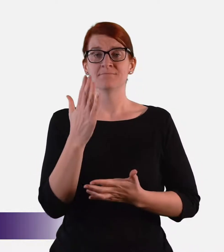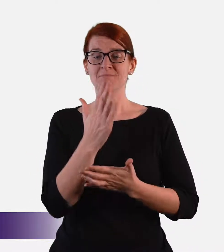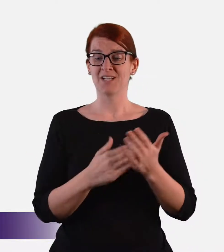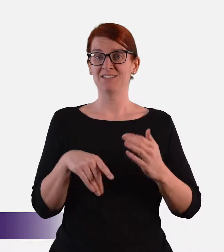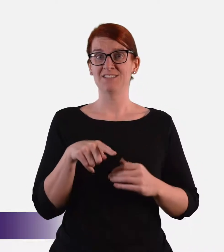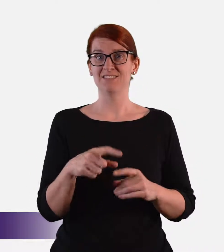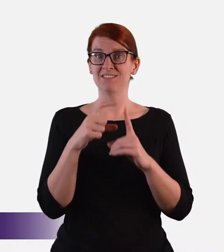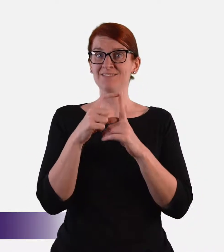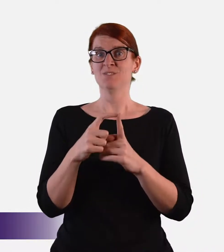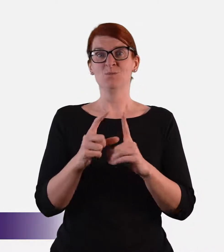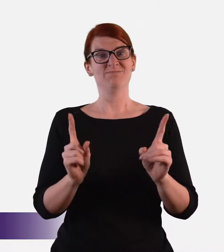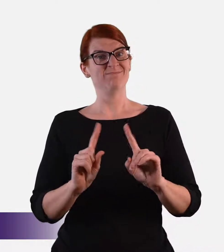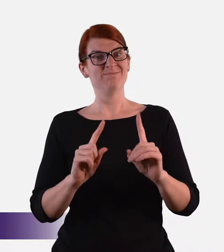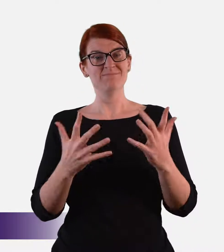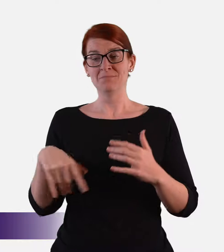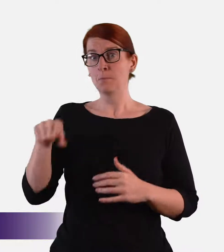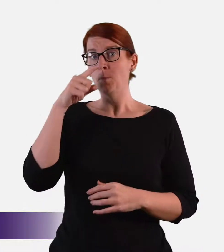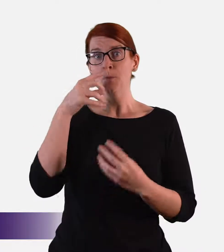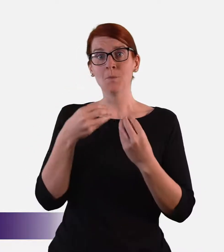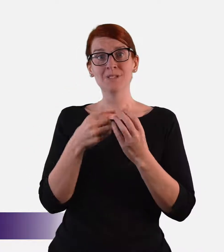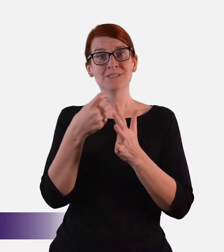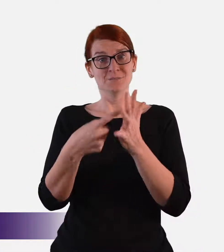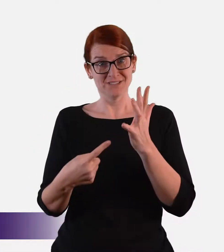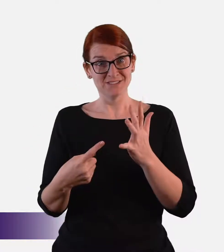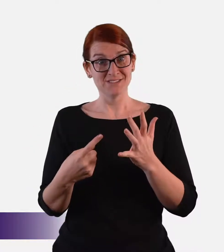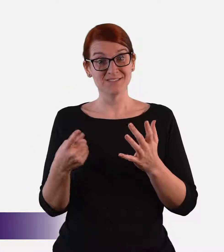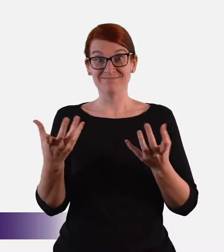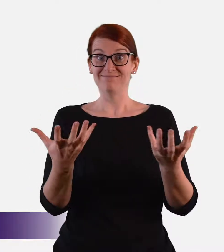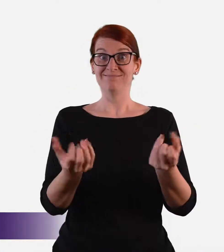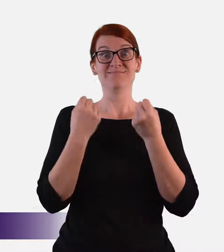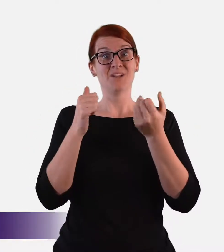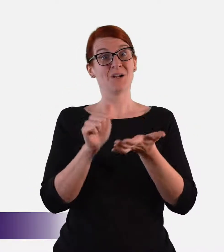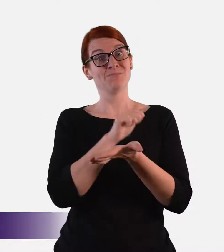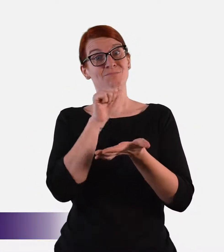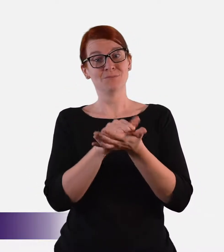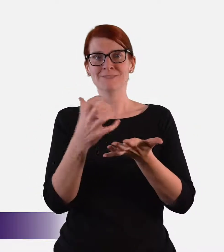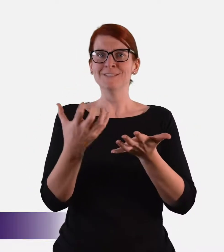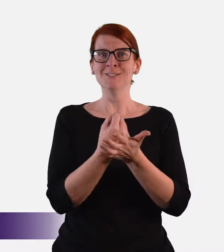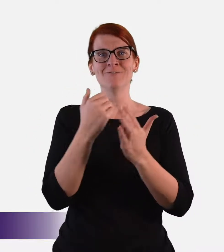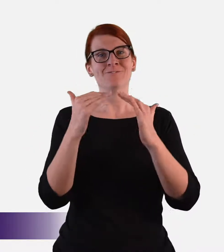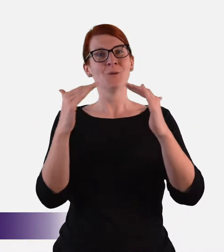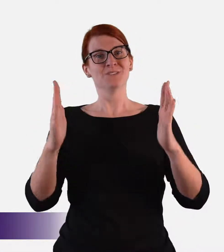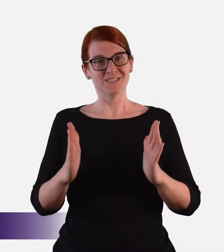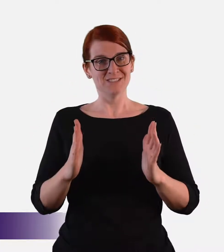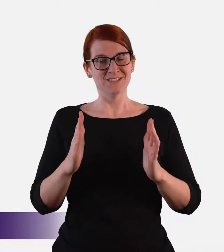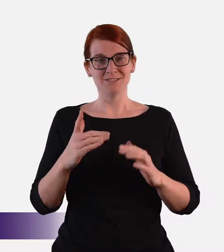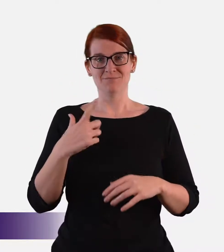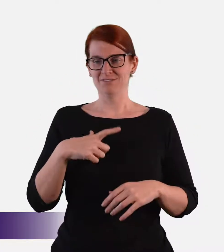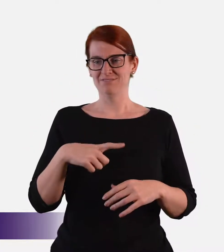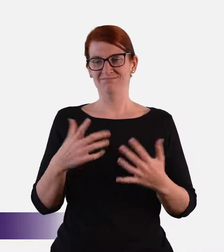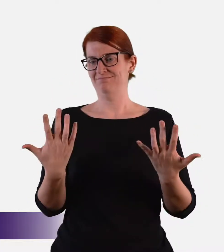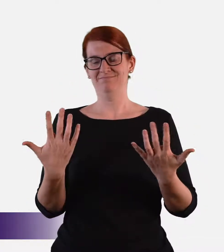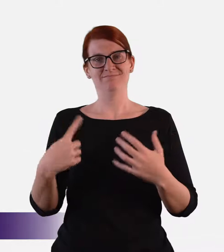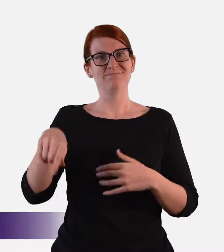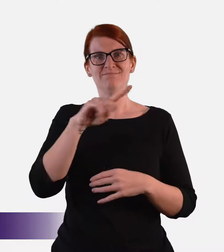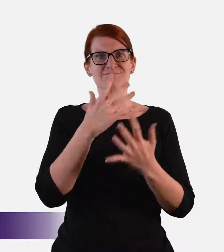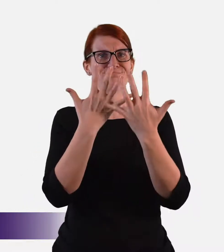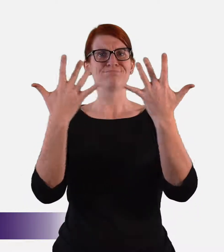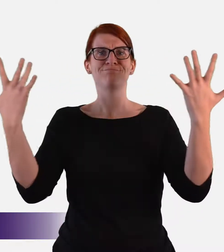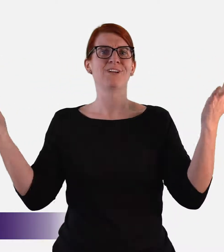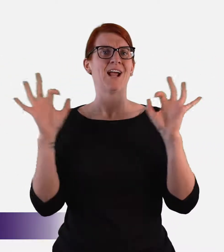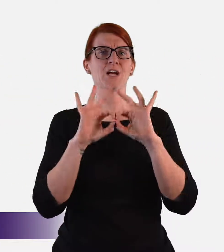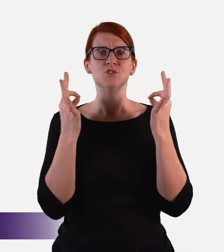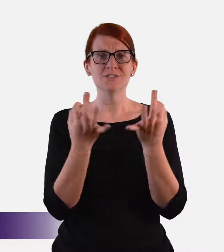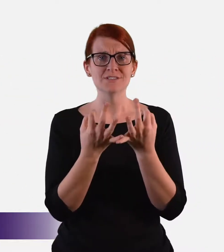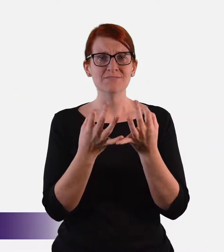Part of the difficulty in securing appropriate housing was attributed to the presence of multiple agencies,